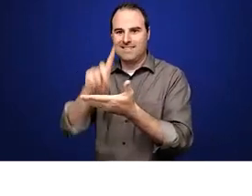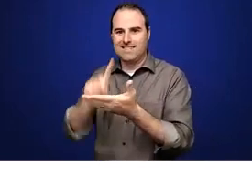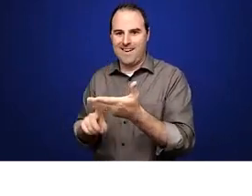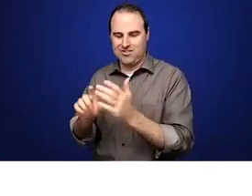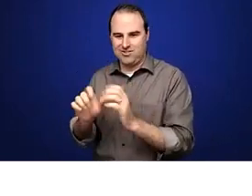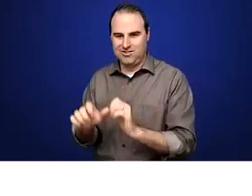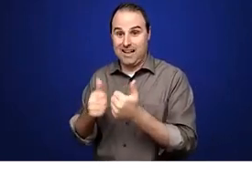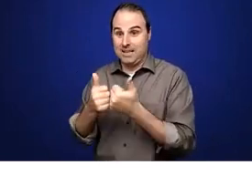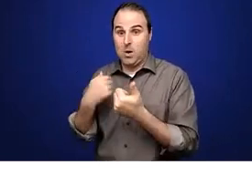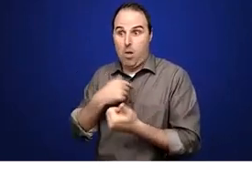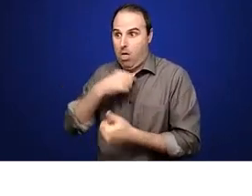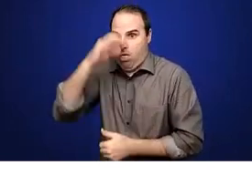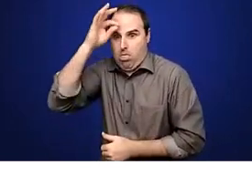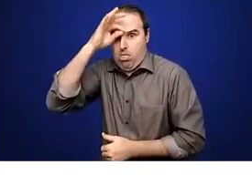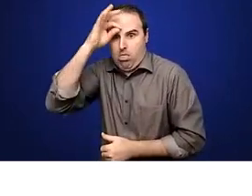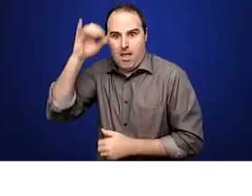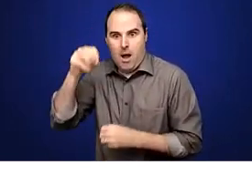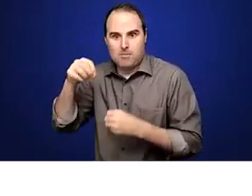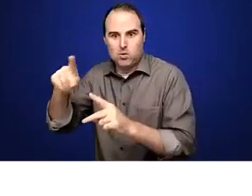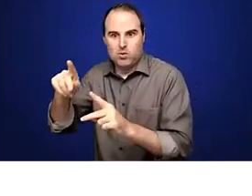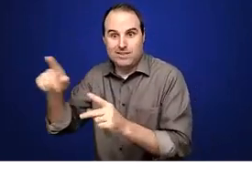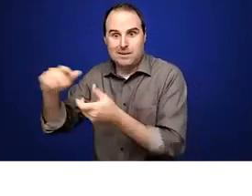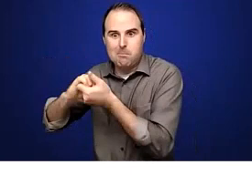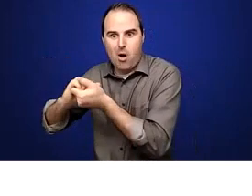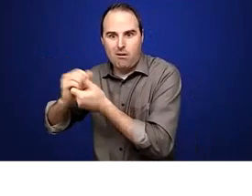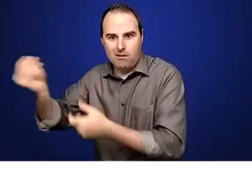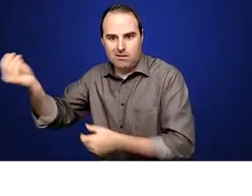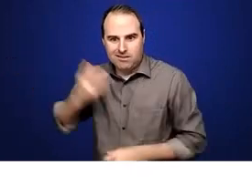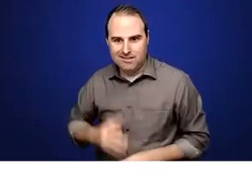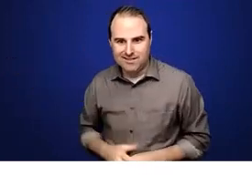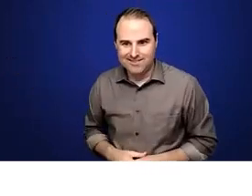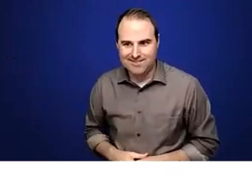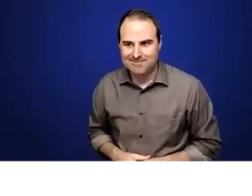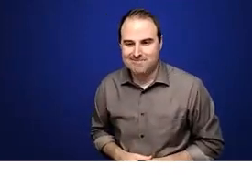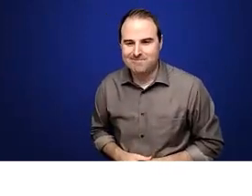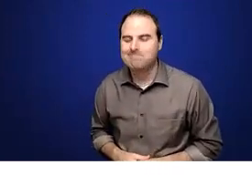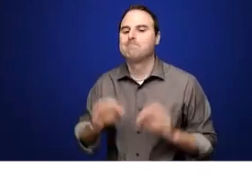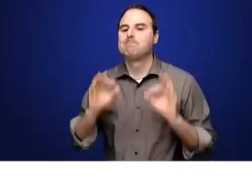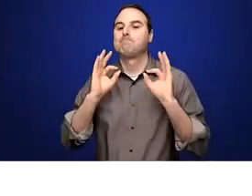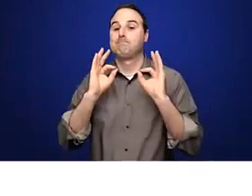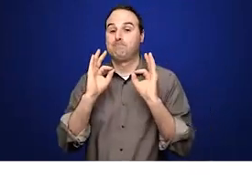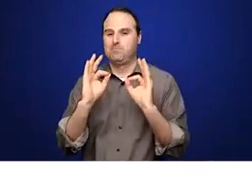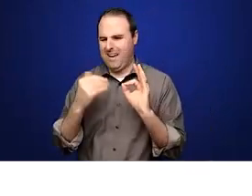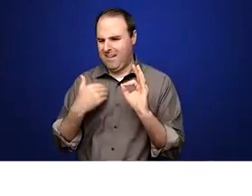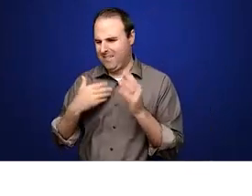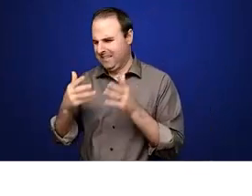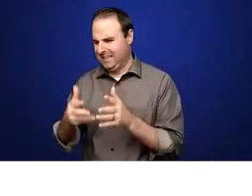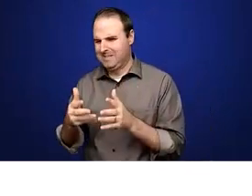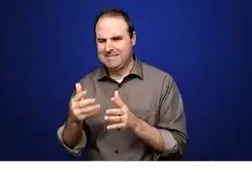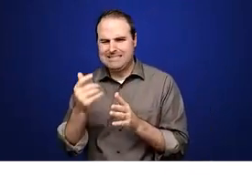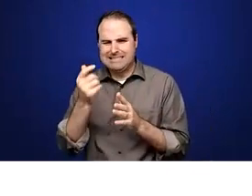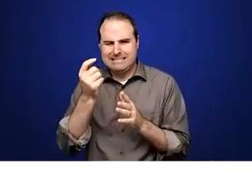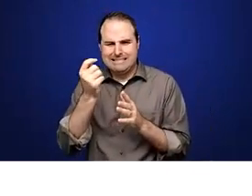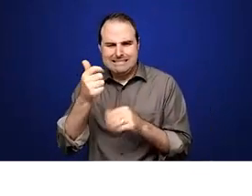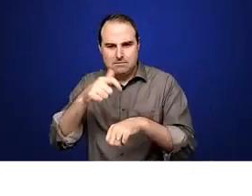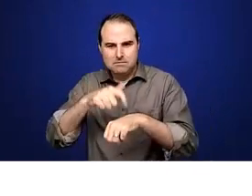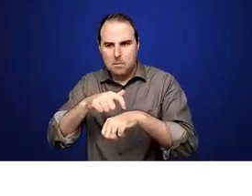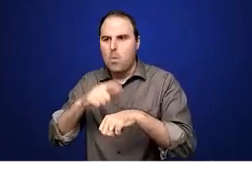OK, so I think I have maybe a minute, and I'll take you through the JDAPT very quickly. It is a Job Demands and Accommodations Planning